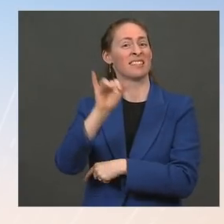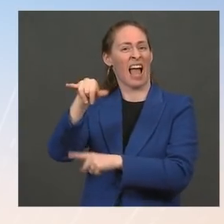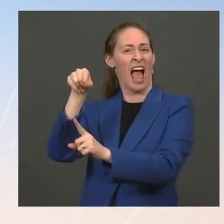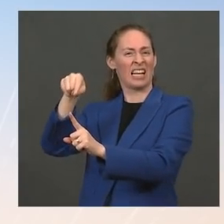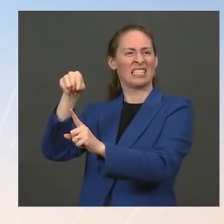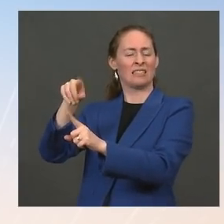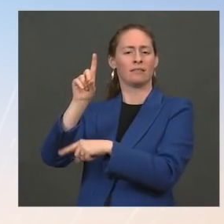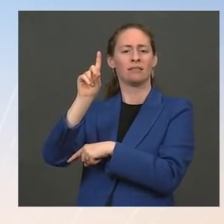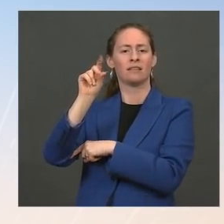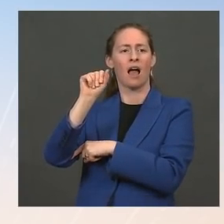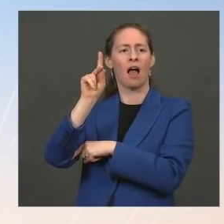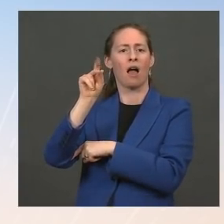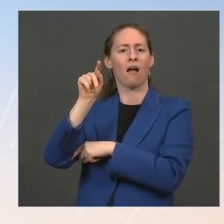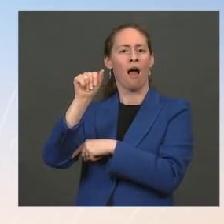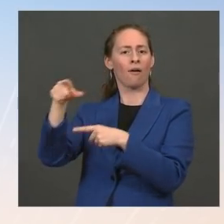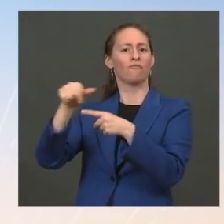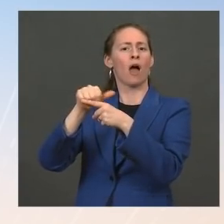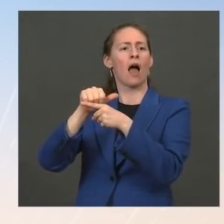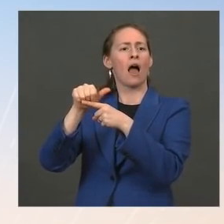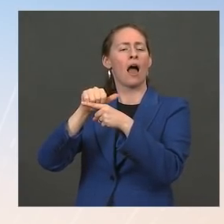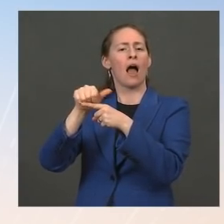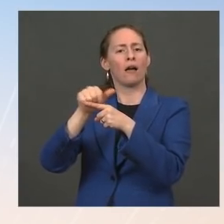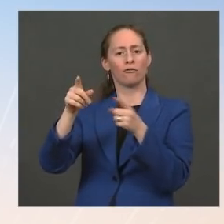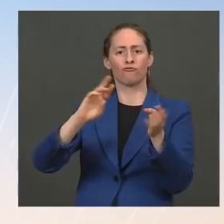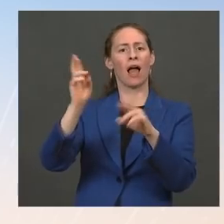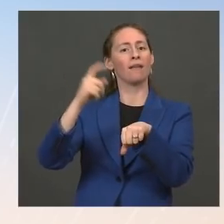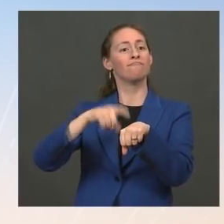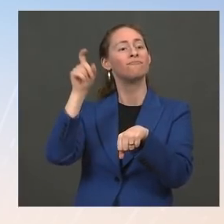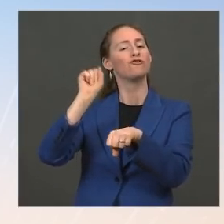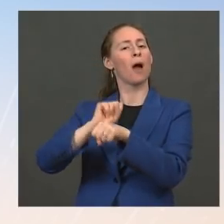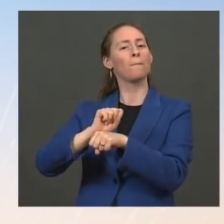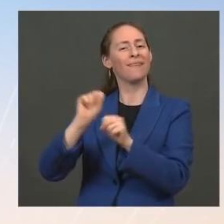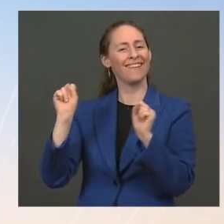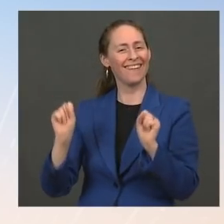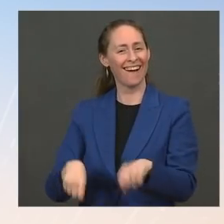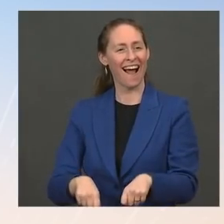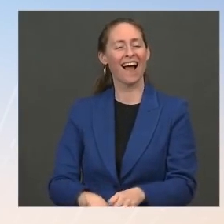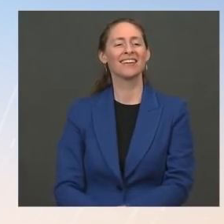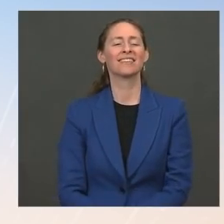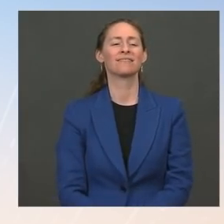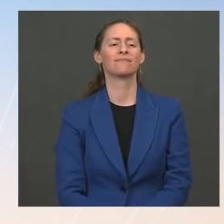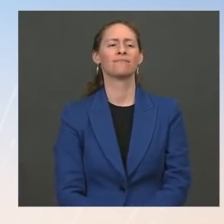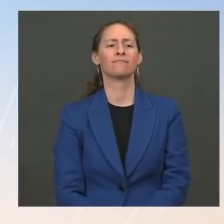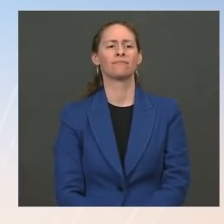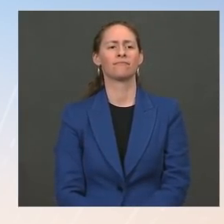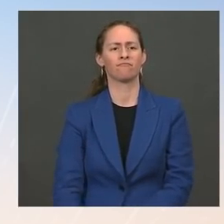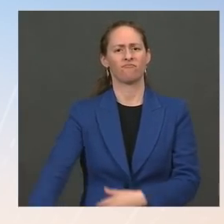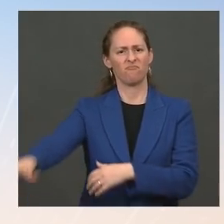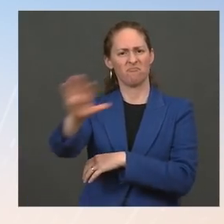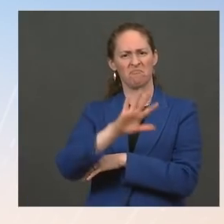Paired with the historic $24 billion investments in workforce development in the President's Build Back Better Agenda,